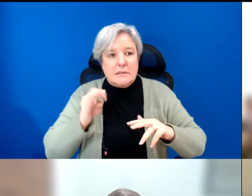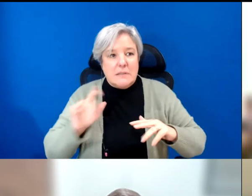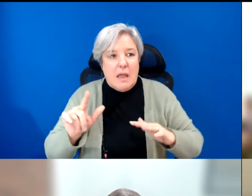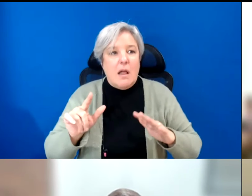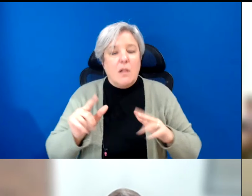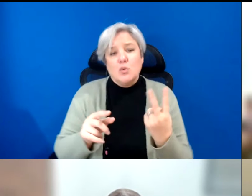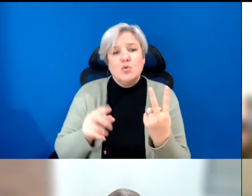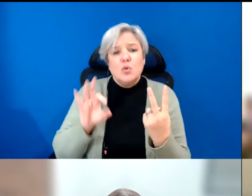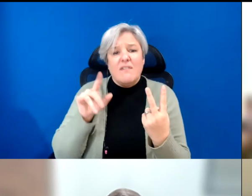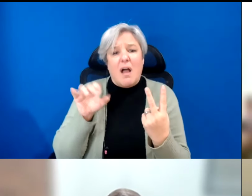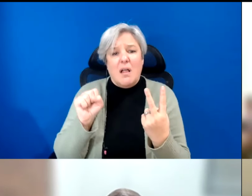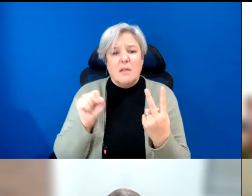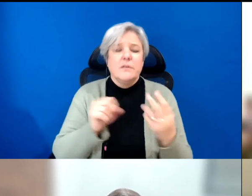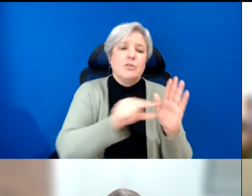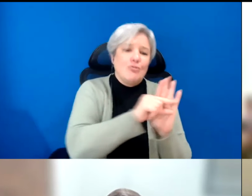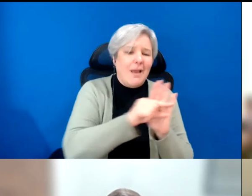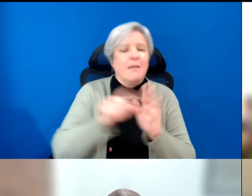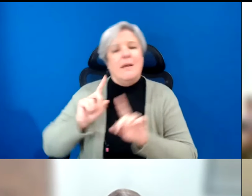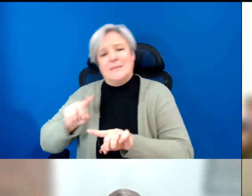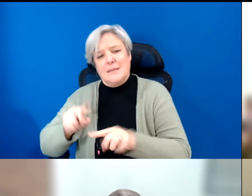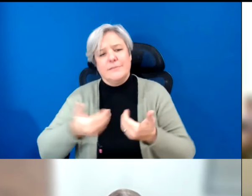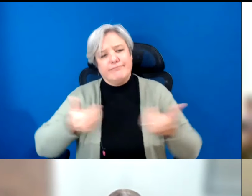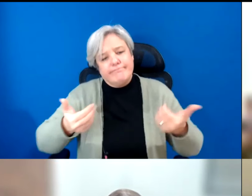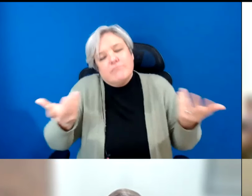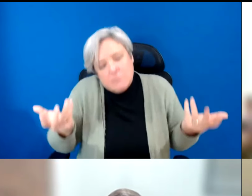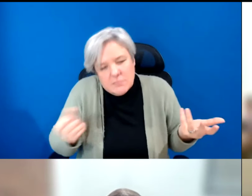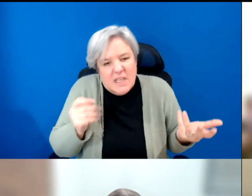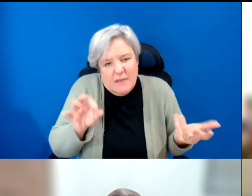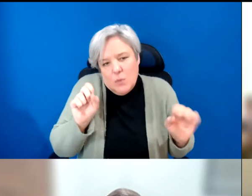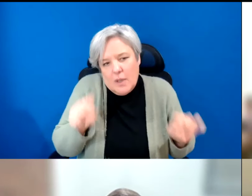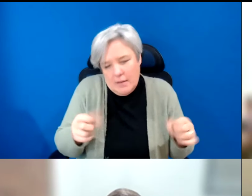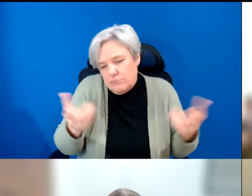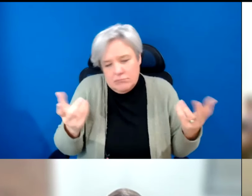So. So you can do your great book and then your attendance file once you've uploaded it and everything like that.